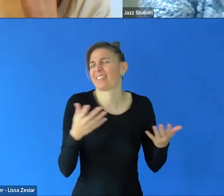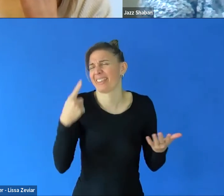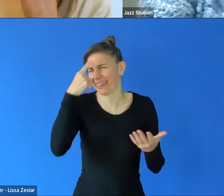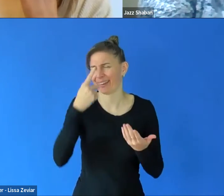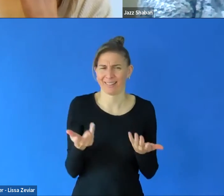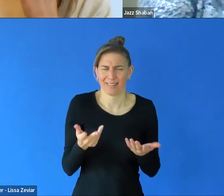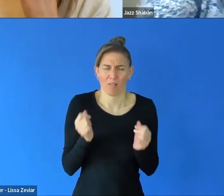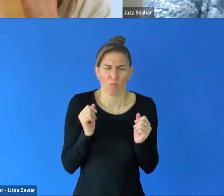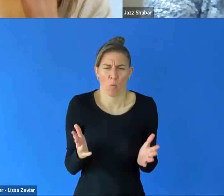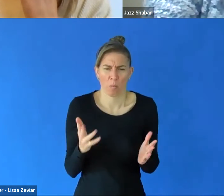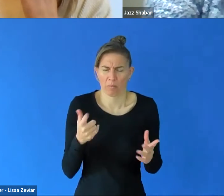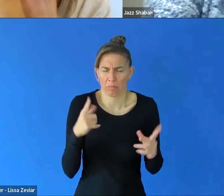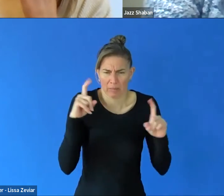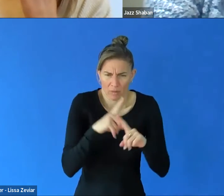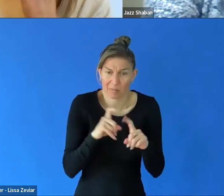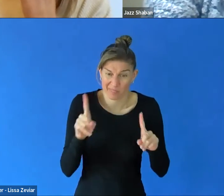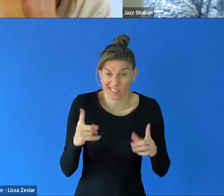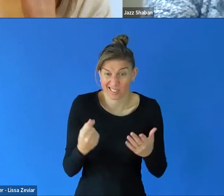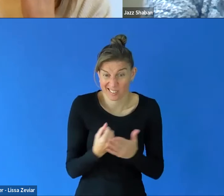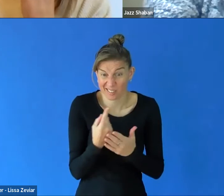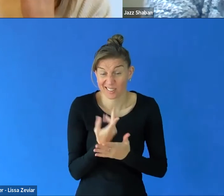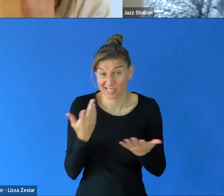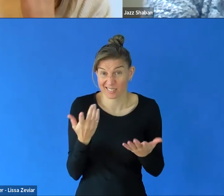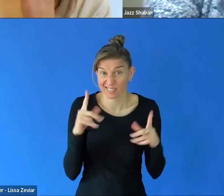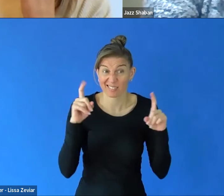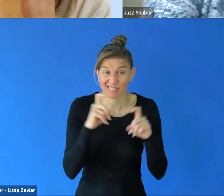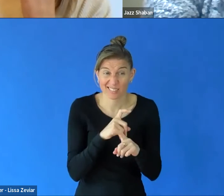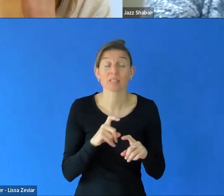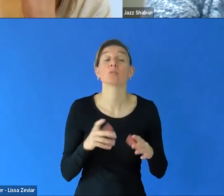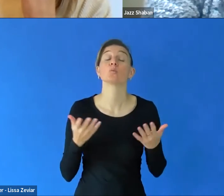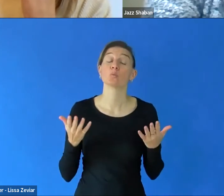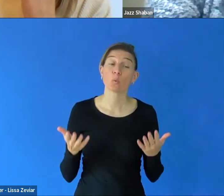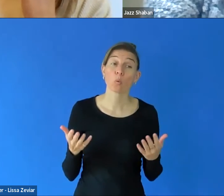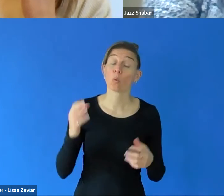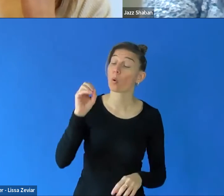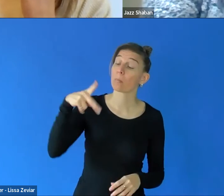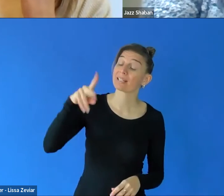and that's really about enabling them to be supported